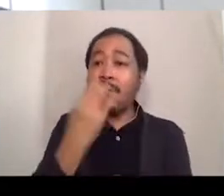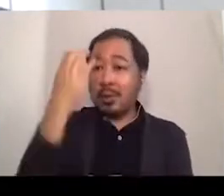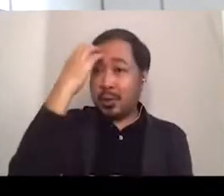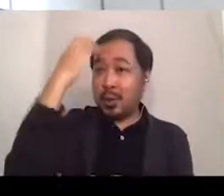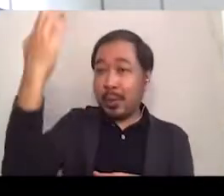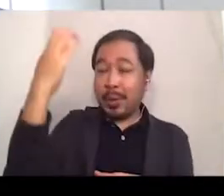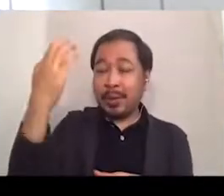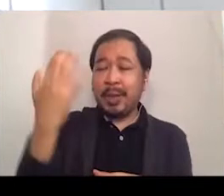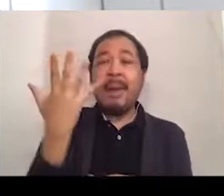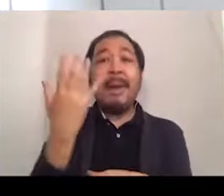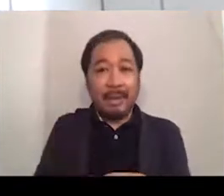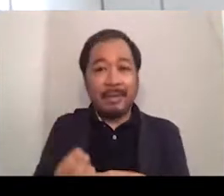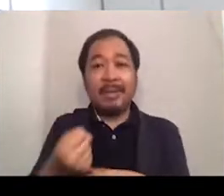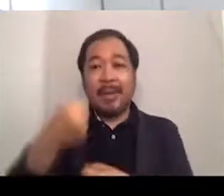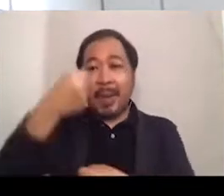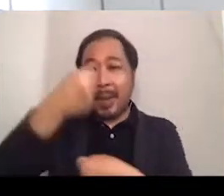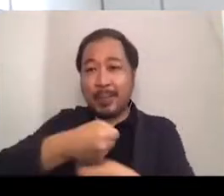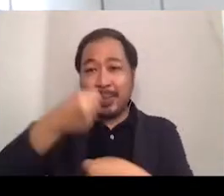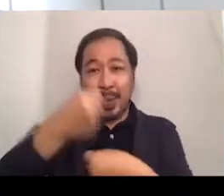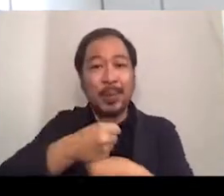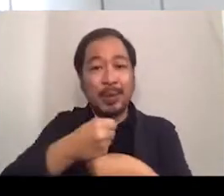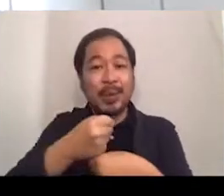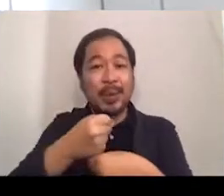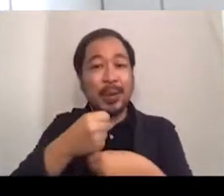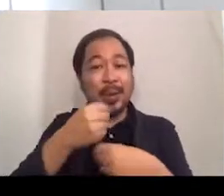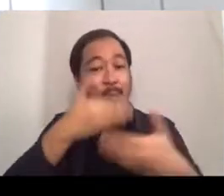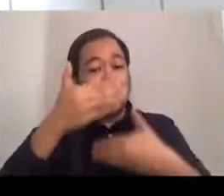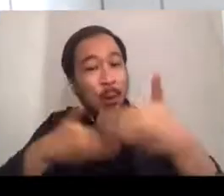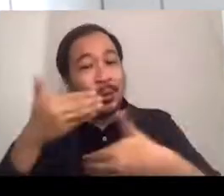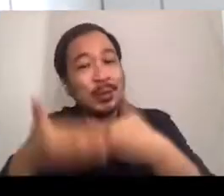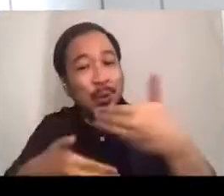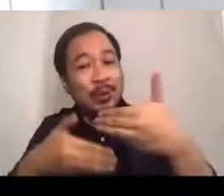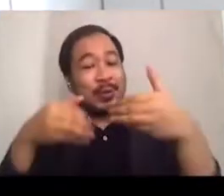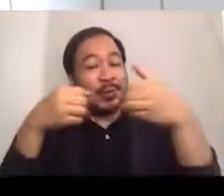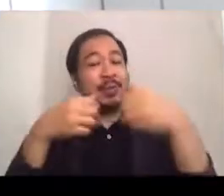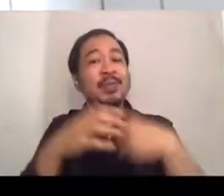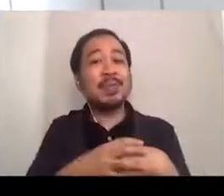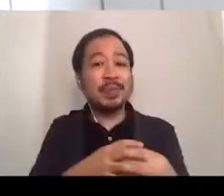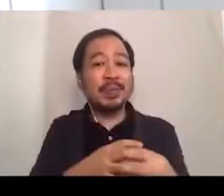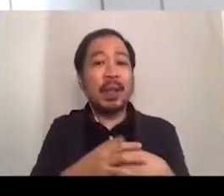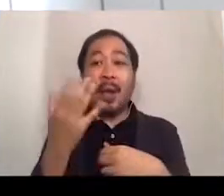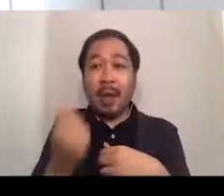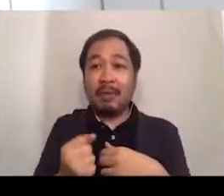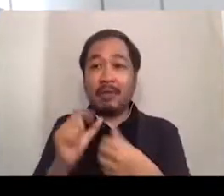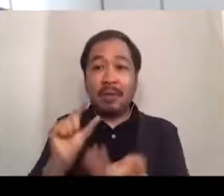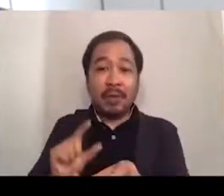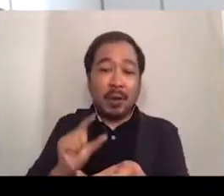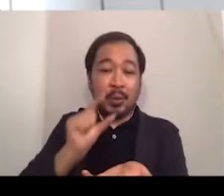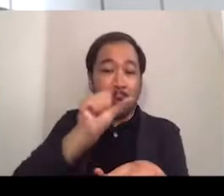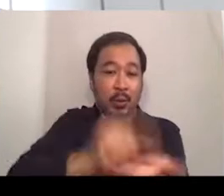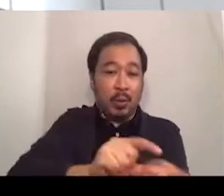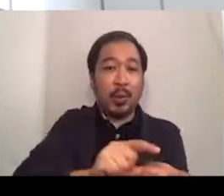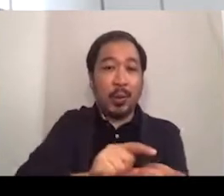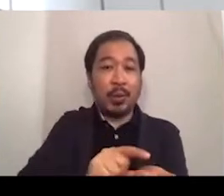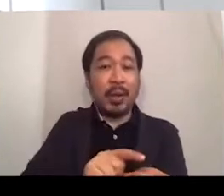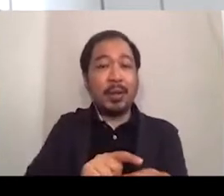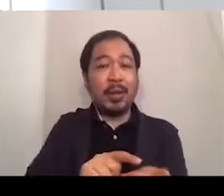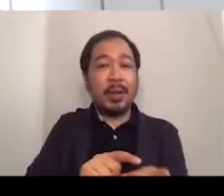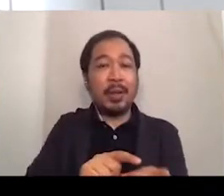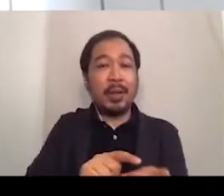amounting 50% of wages subject to a wage cap in a period of six months, to employers to retain employees